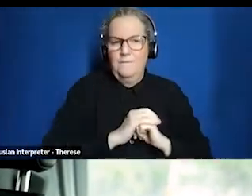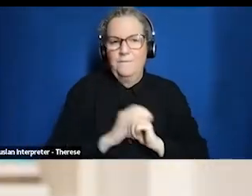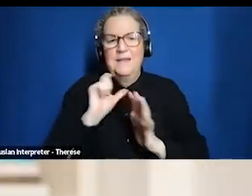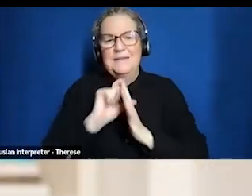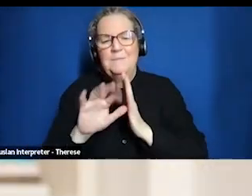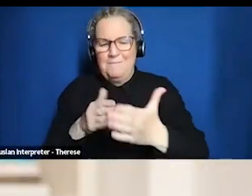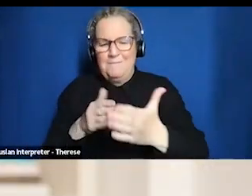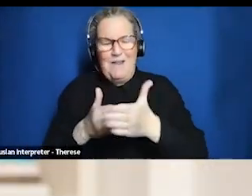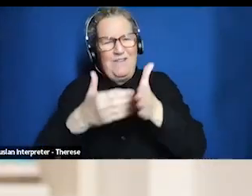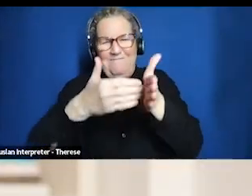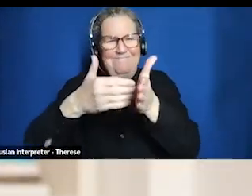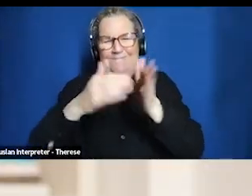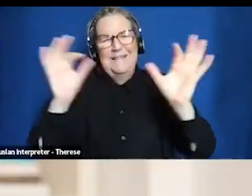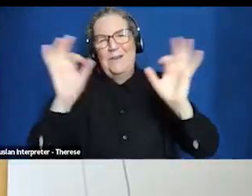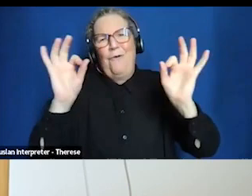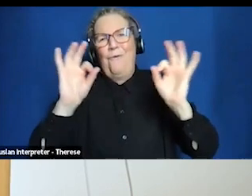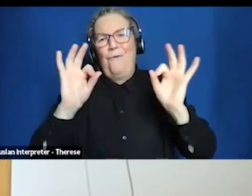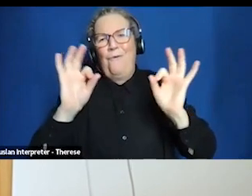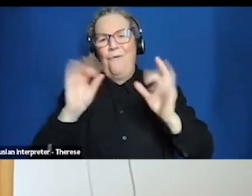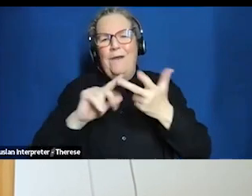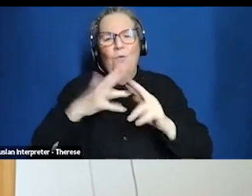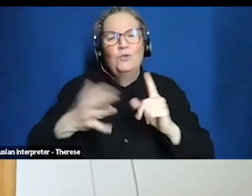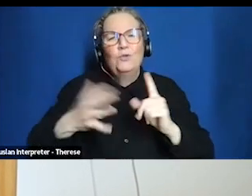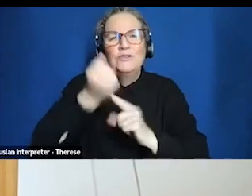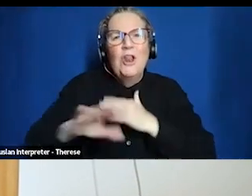to anything you want to achieve in life.